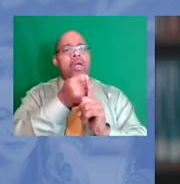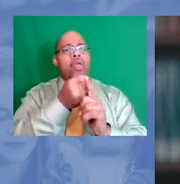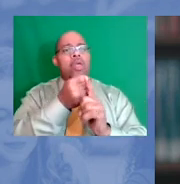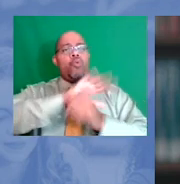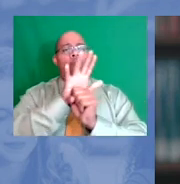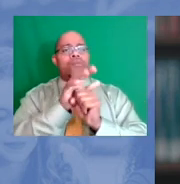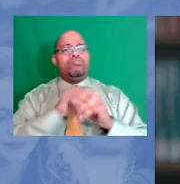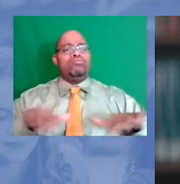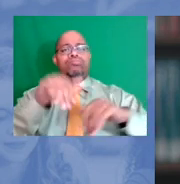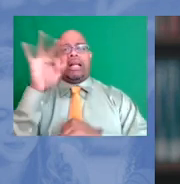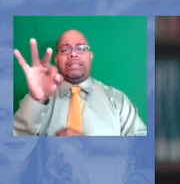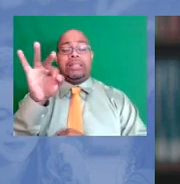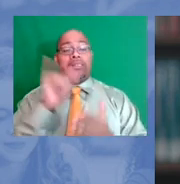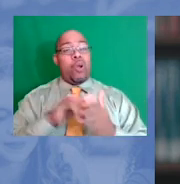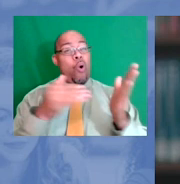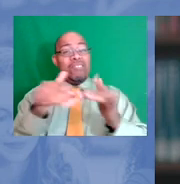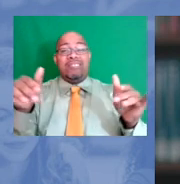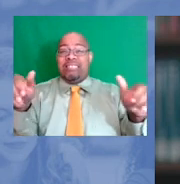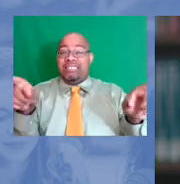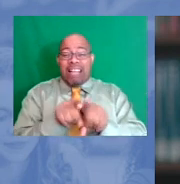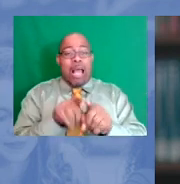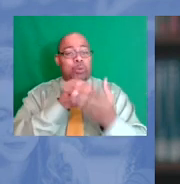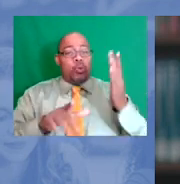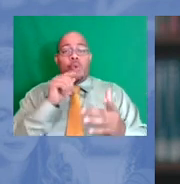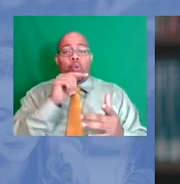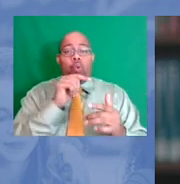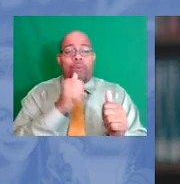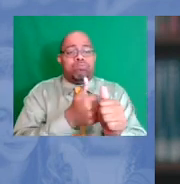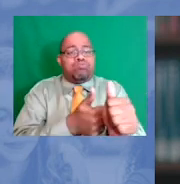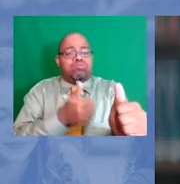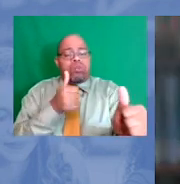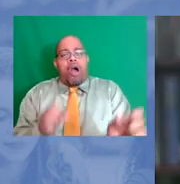THE SAME STUDENTS FURTHEST FROM OPPORTUNITY BEFORE THE PANDEMIC.